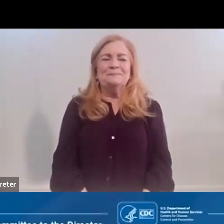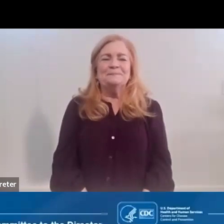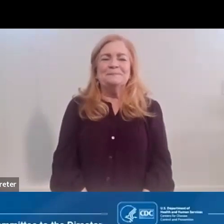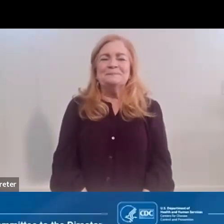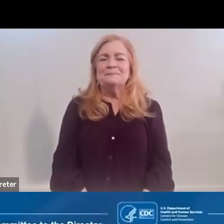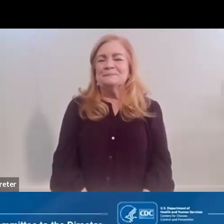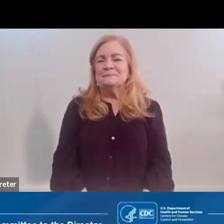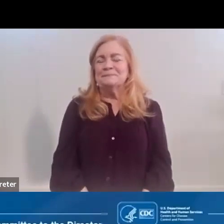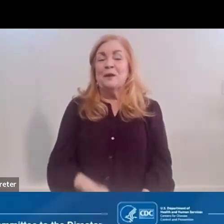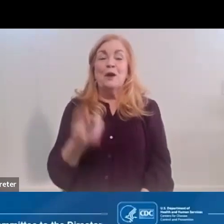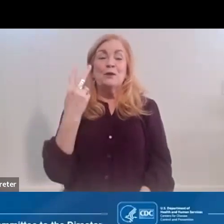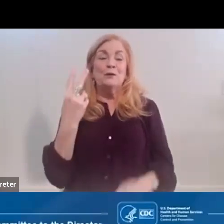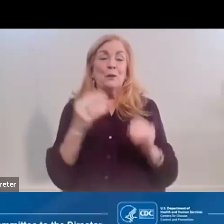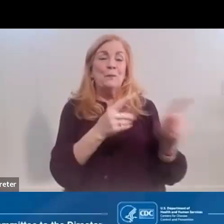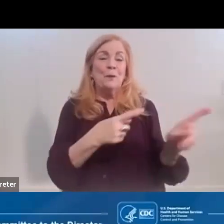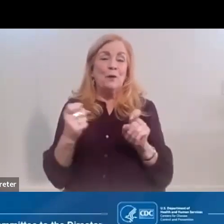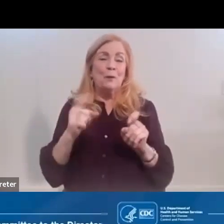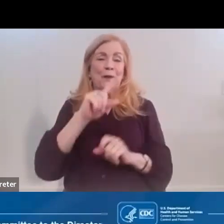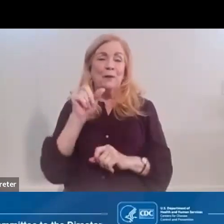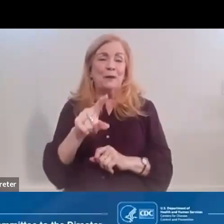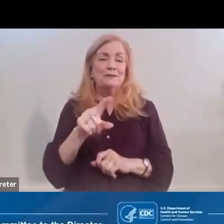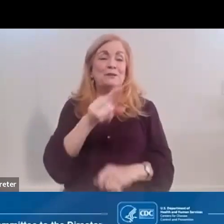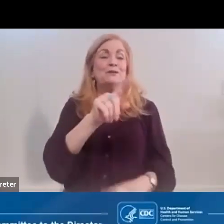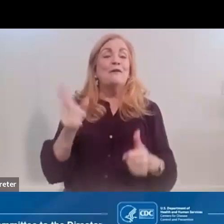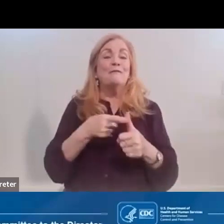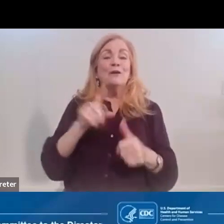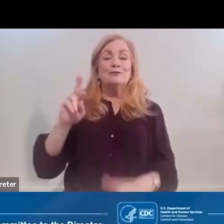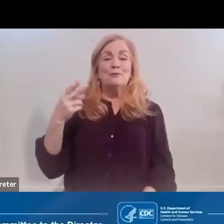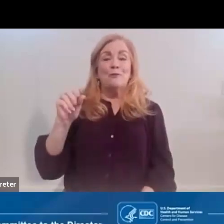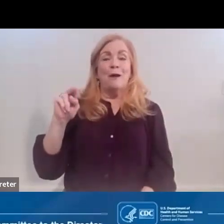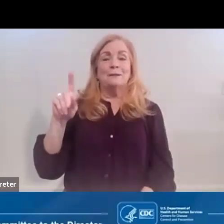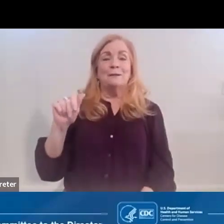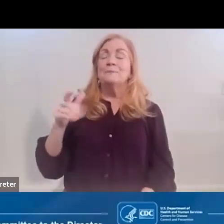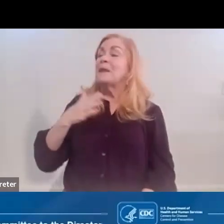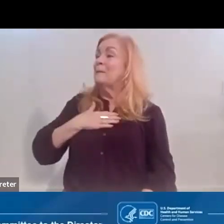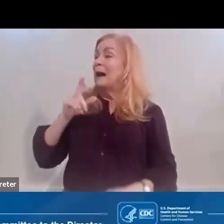Two more quick questions. First from Rhonda and then from Jill. Mine is going to be really, really quick, Dr. George.